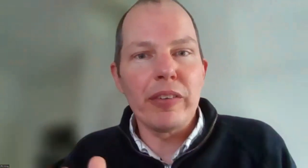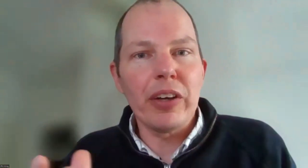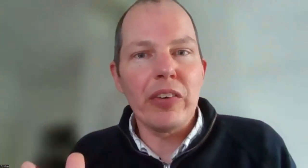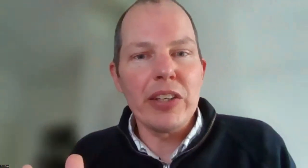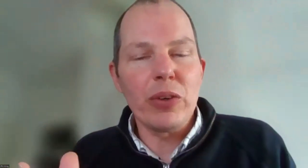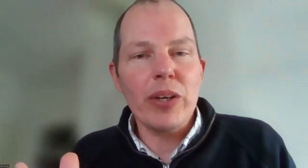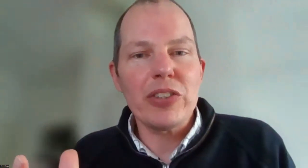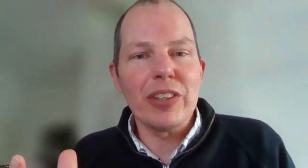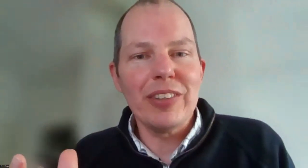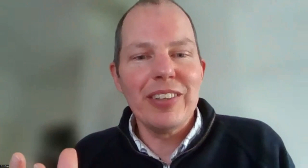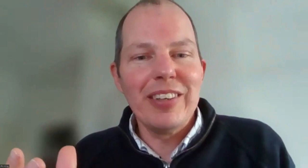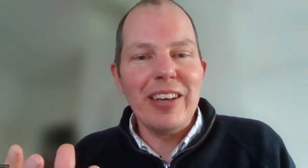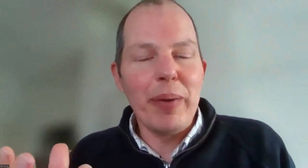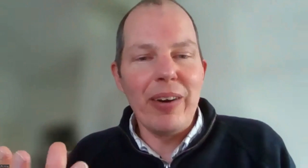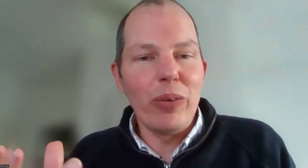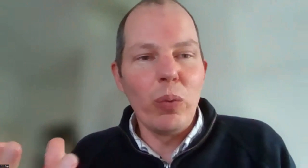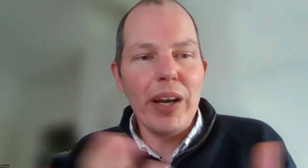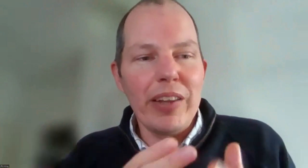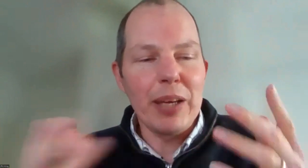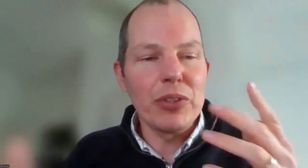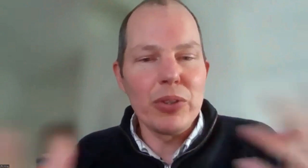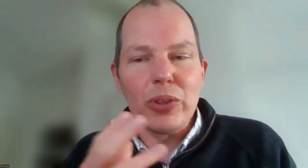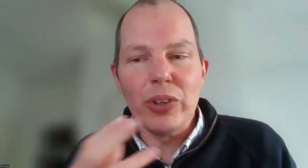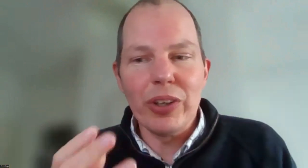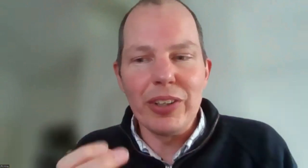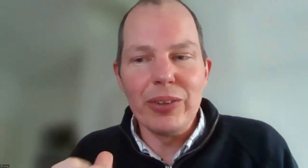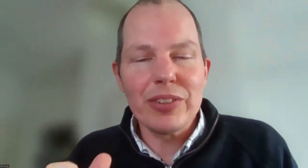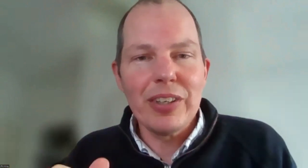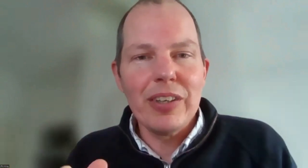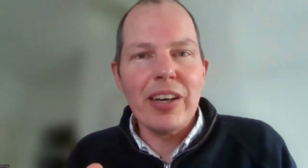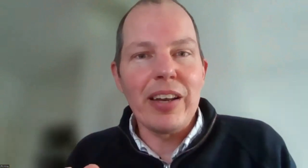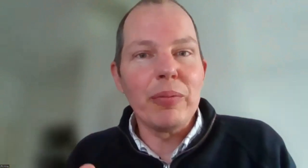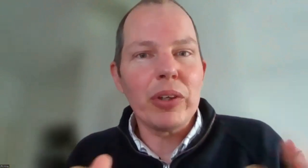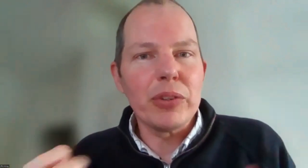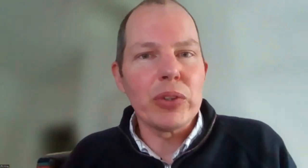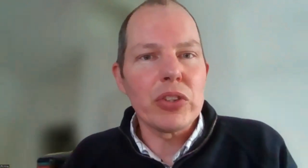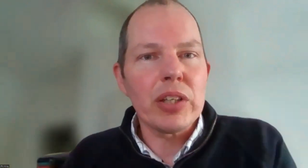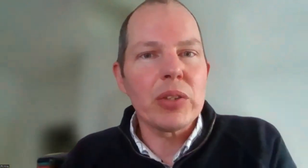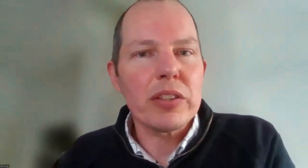opened up a great new question about why are names used or not used and I'm looking forward to trying